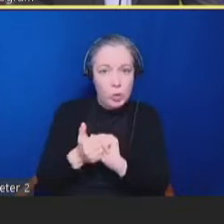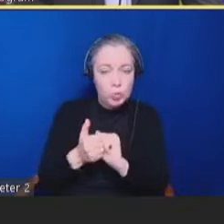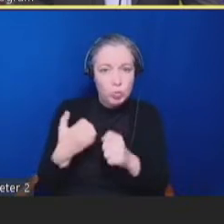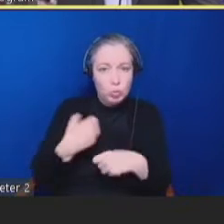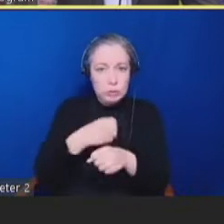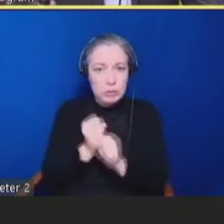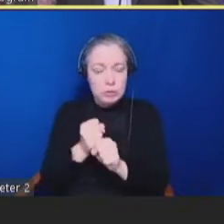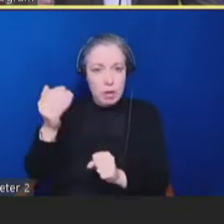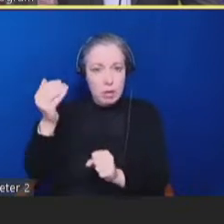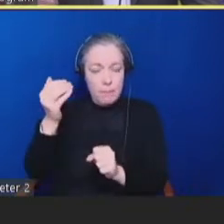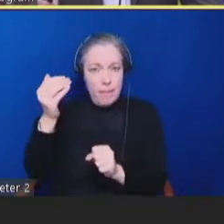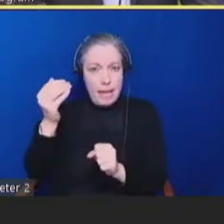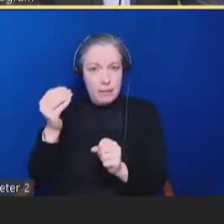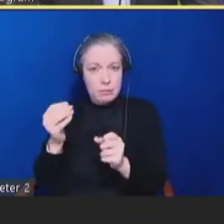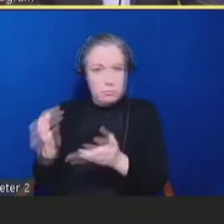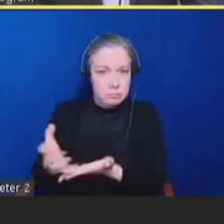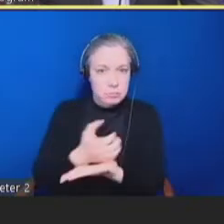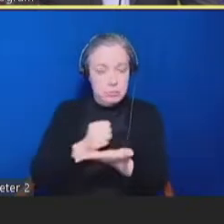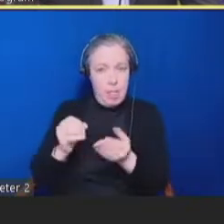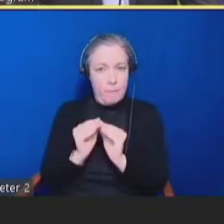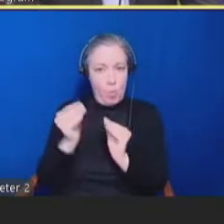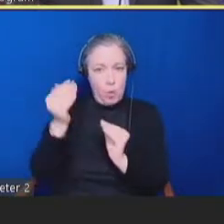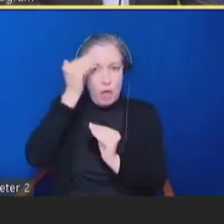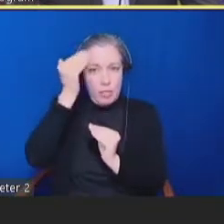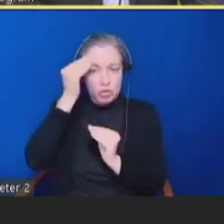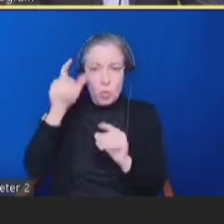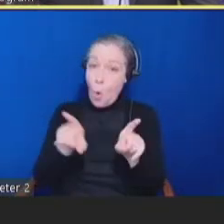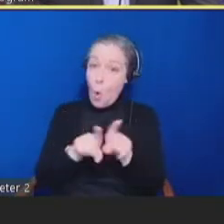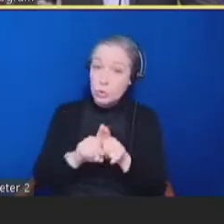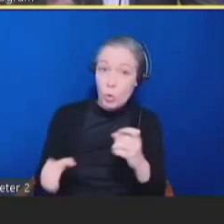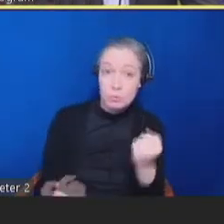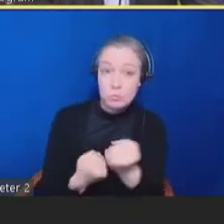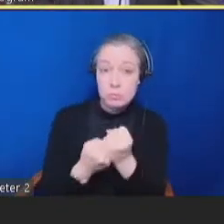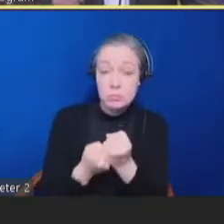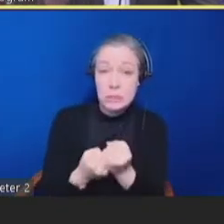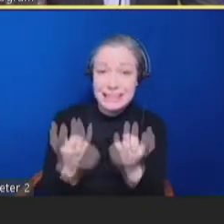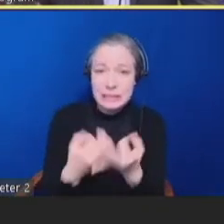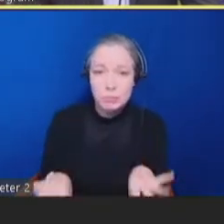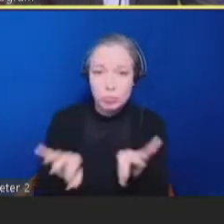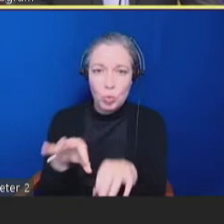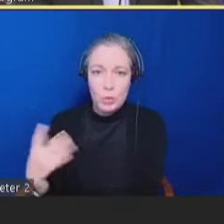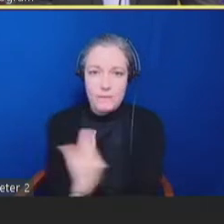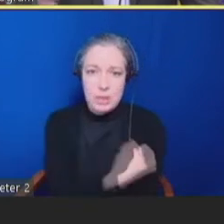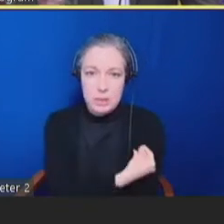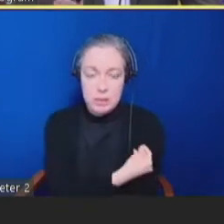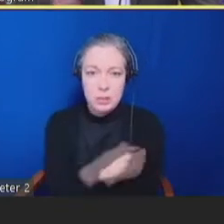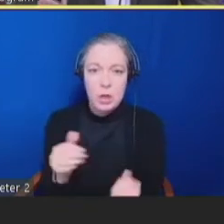then raise and elevate the issue of the importance of vaccines and health and beyond, connection to